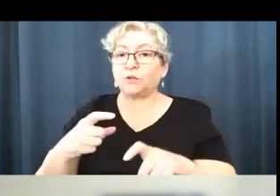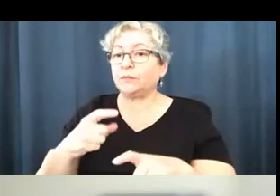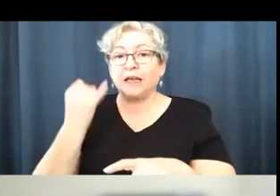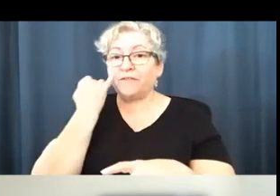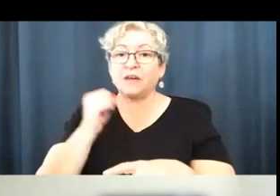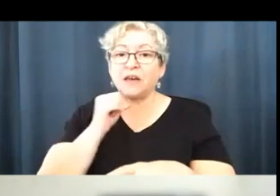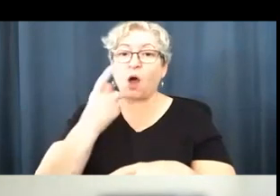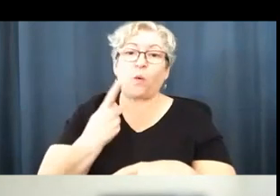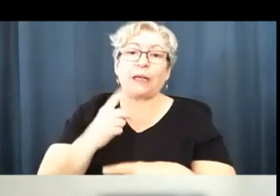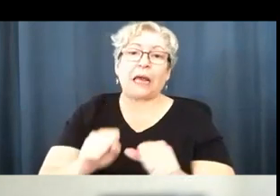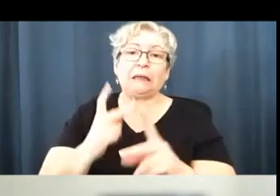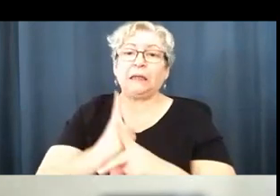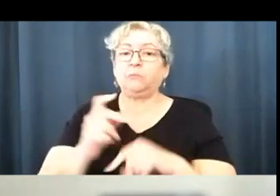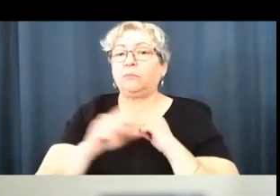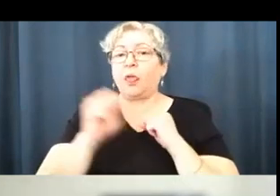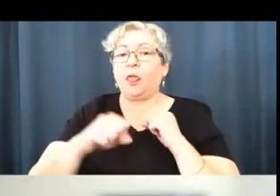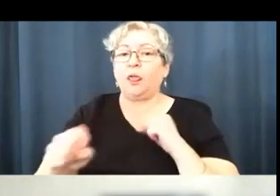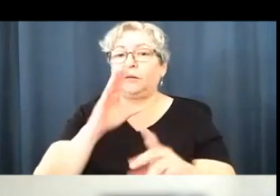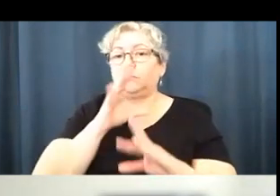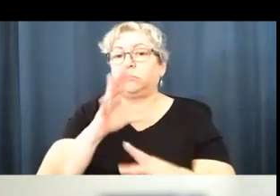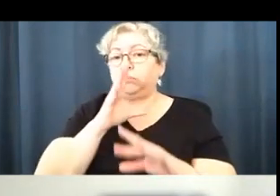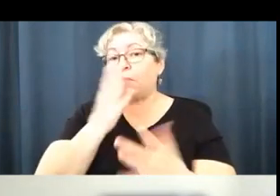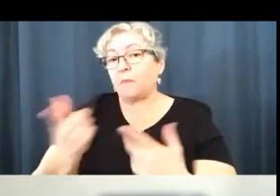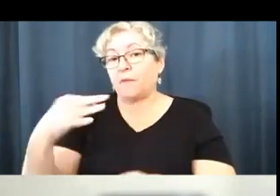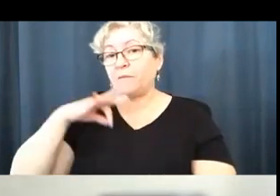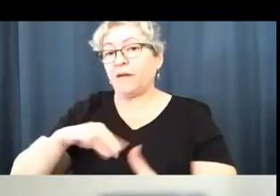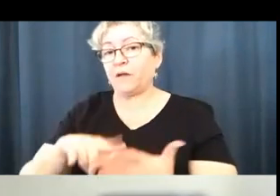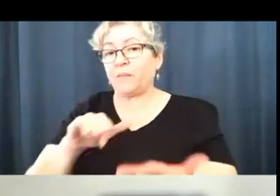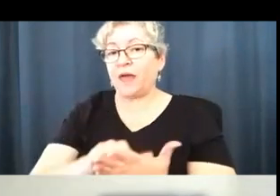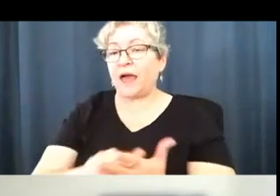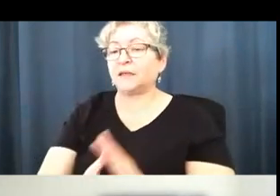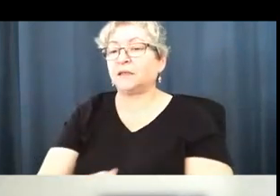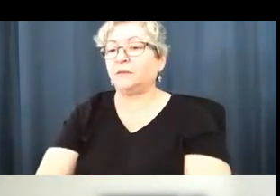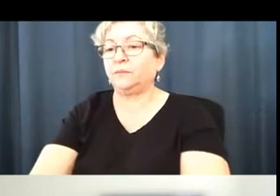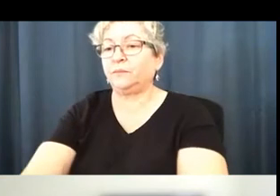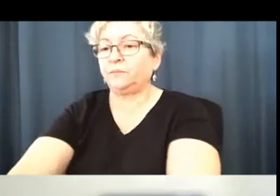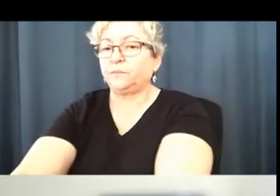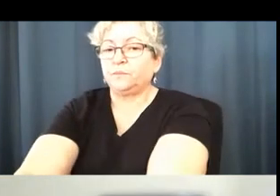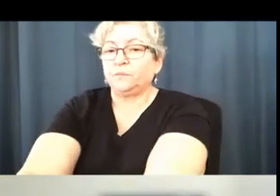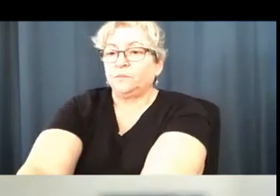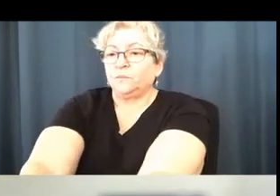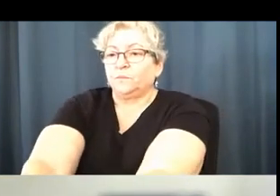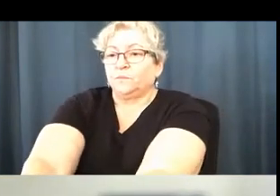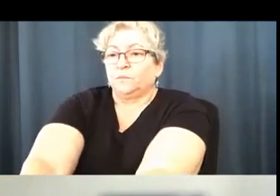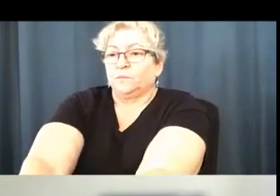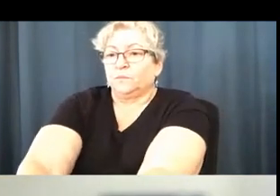on about stuff, which probably might be valuable. So. - [Johann] Yes. Well, this is Johann, I can go ahead